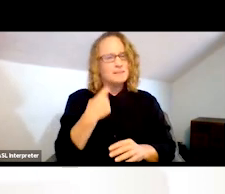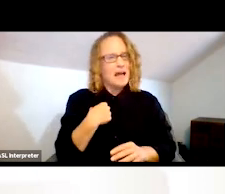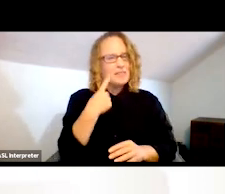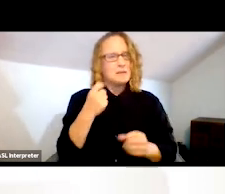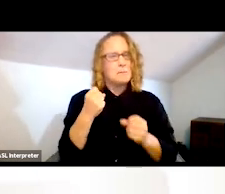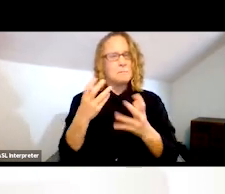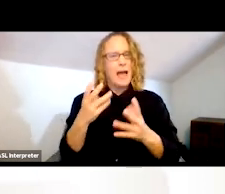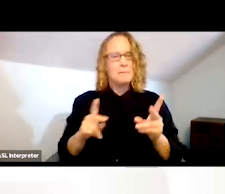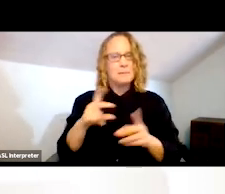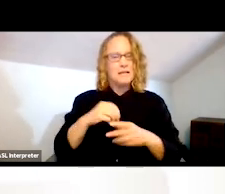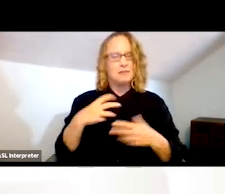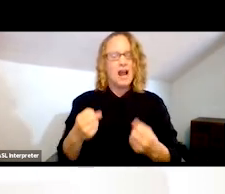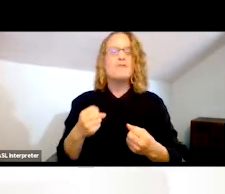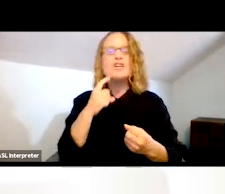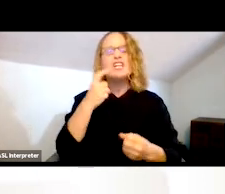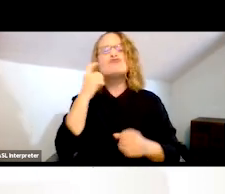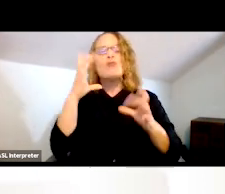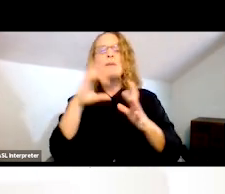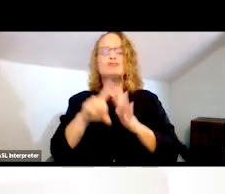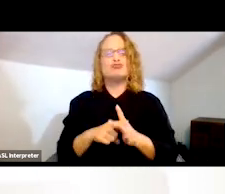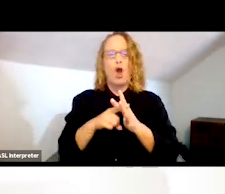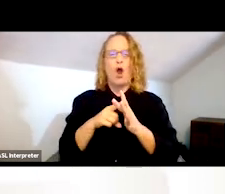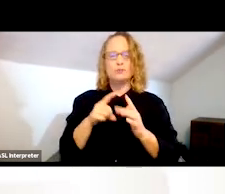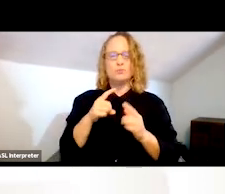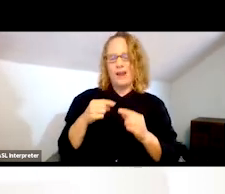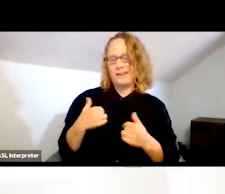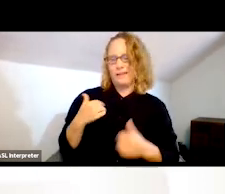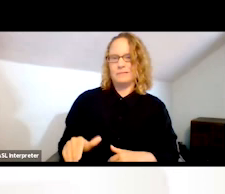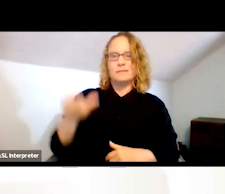My experience with trauma, and I'm glad that it was sort of in the slides